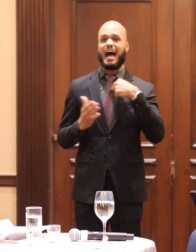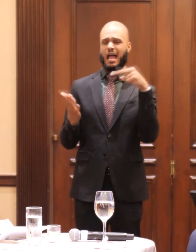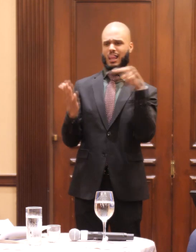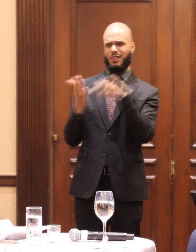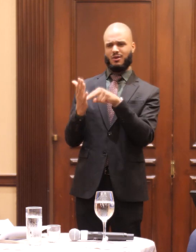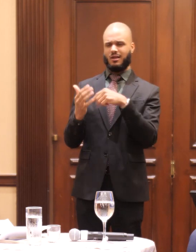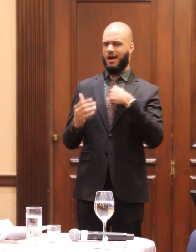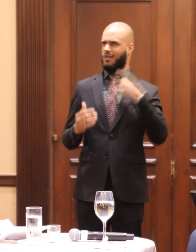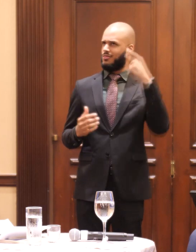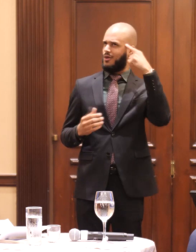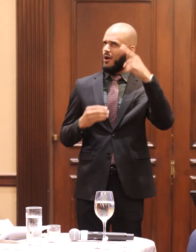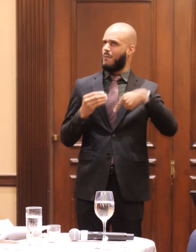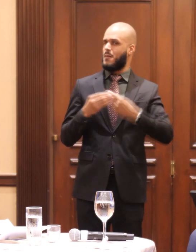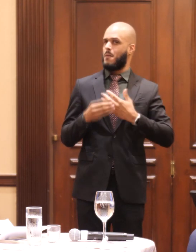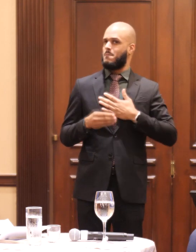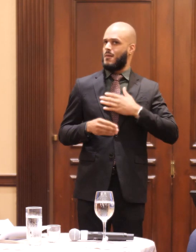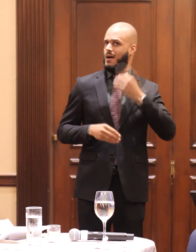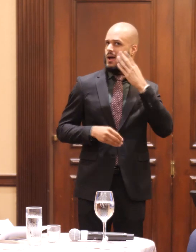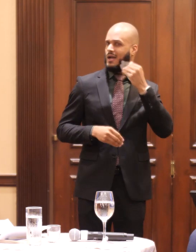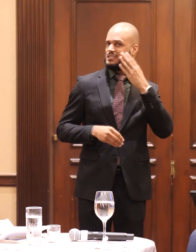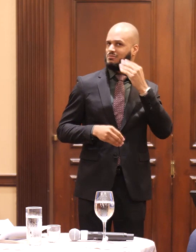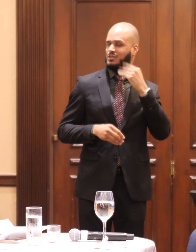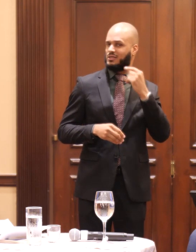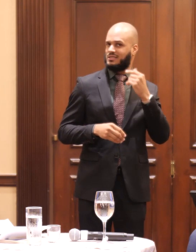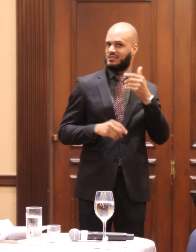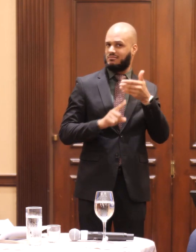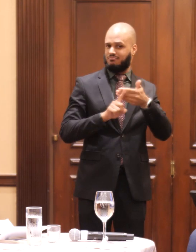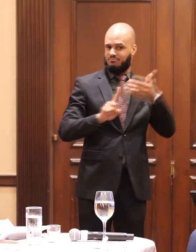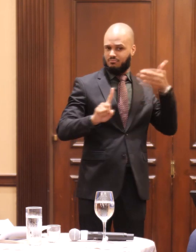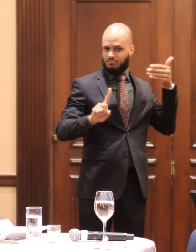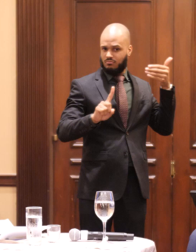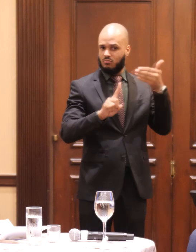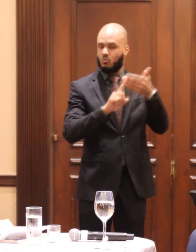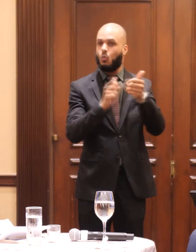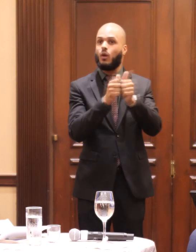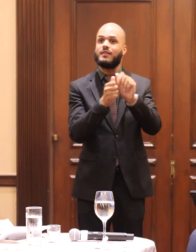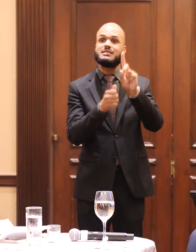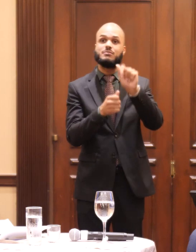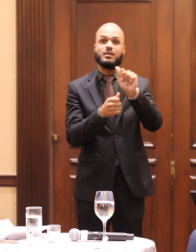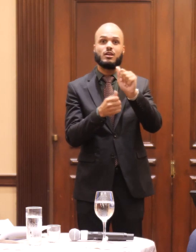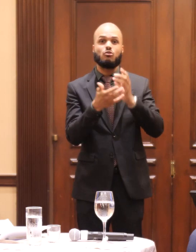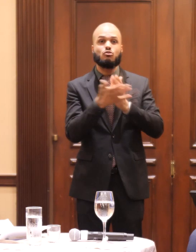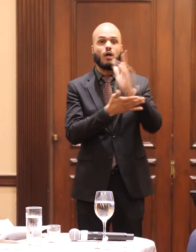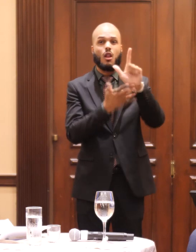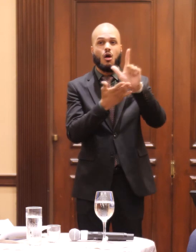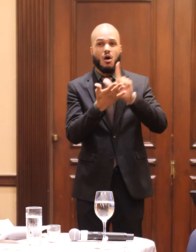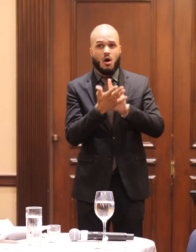the experiences I had had doing disability rights law, writing about it, representing